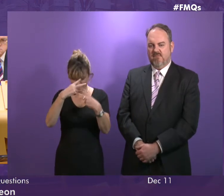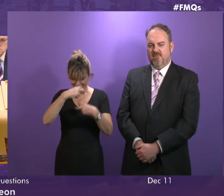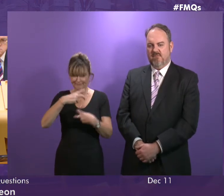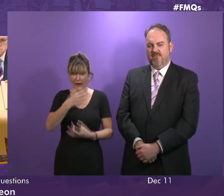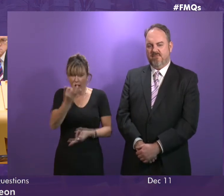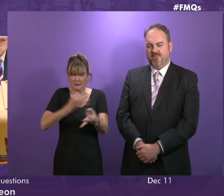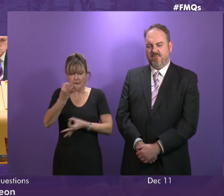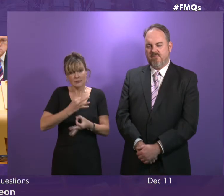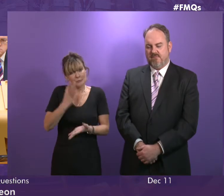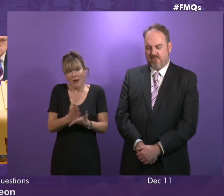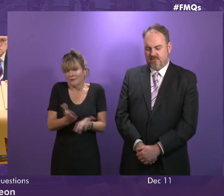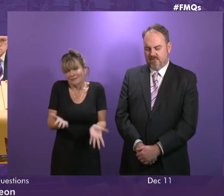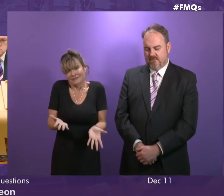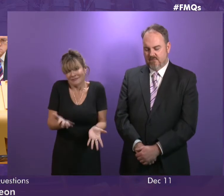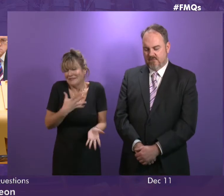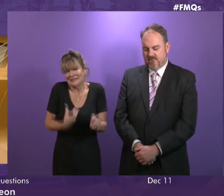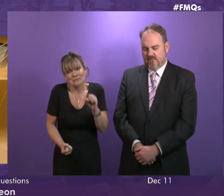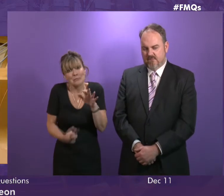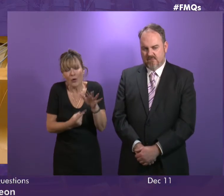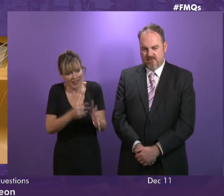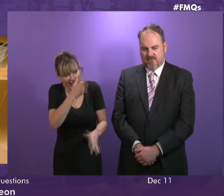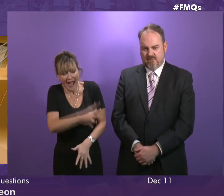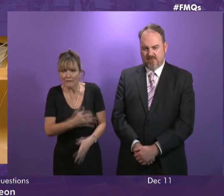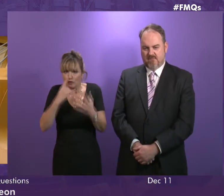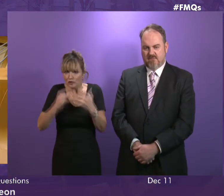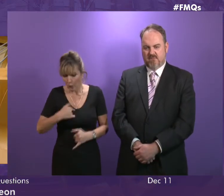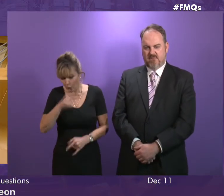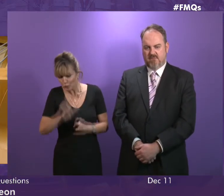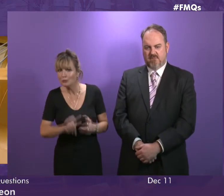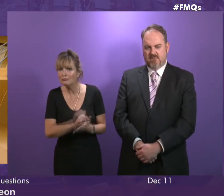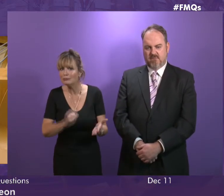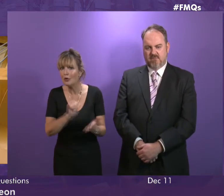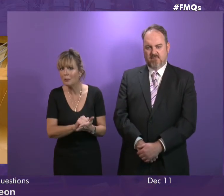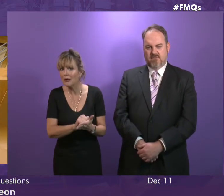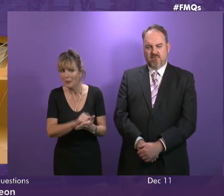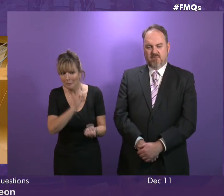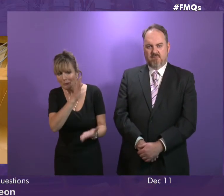journalists are there to hold us to account and ensure that that scrutiny on behalf of